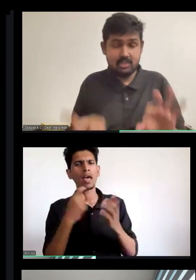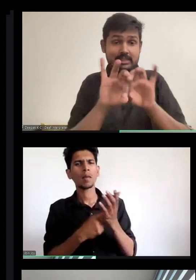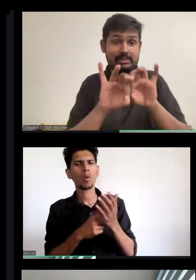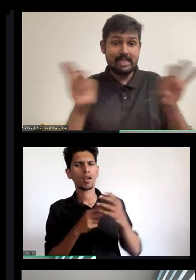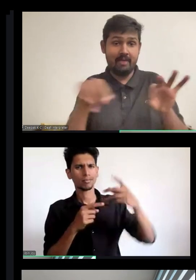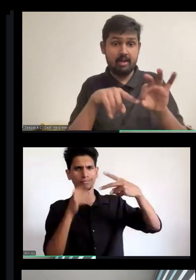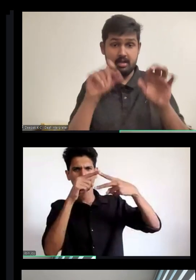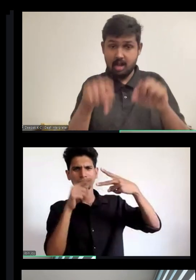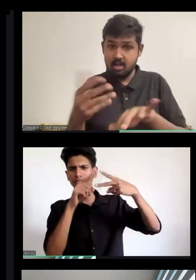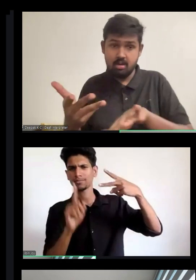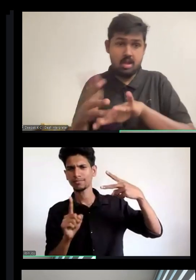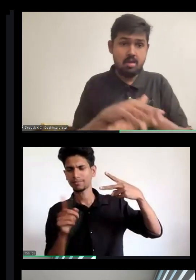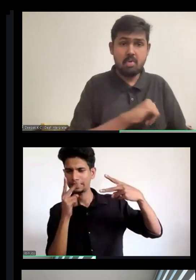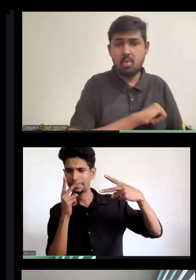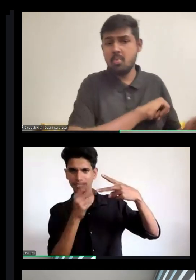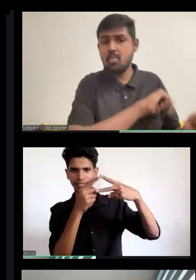You have to give them the authority.